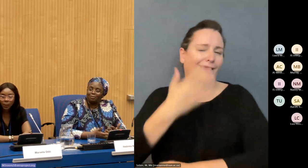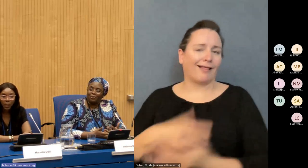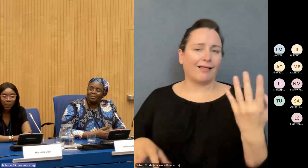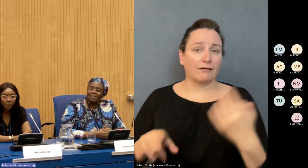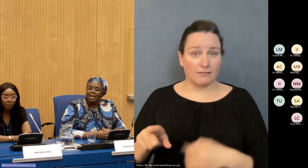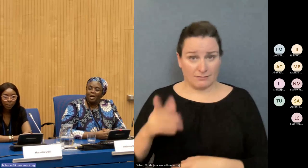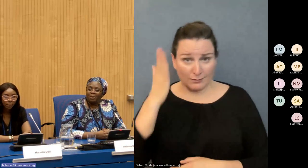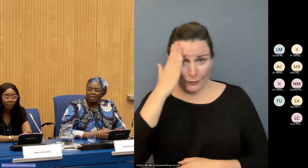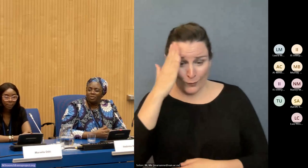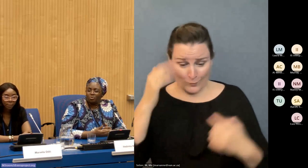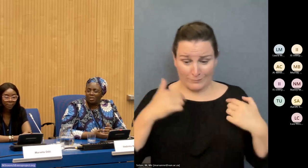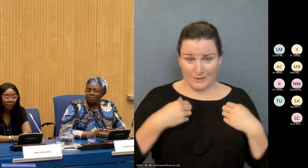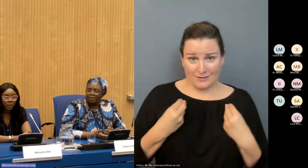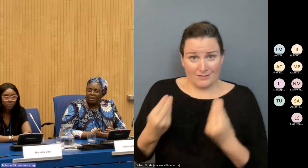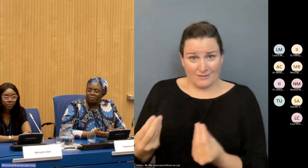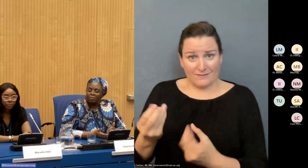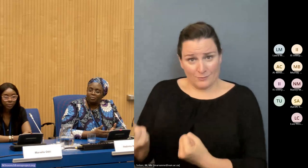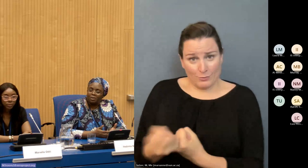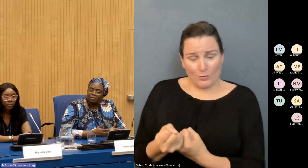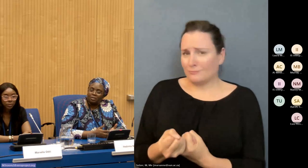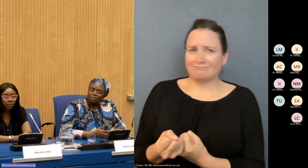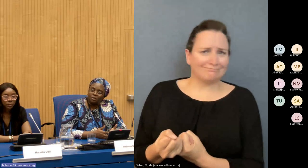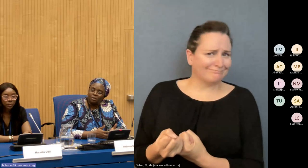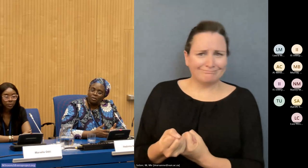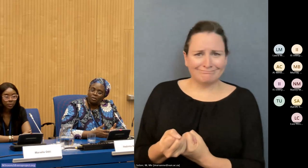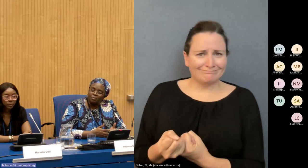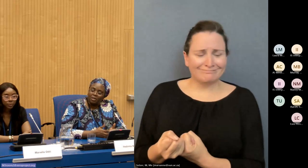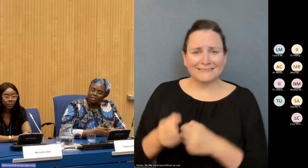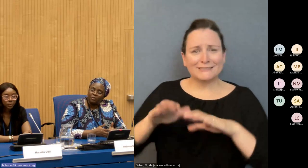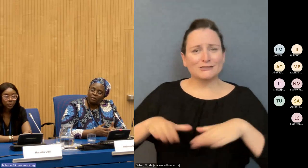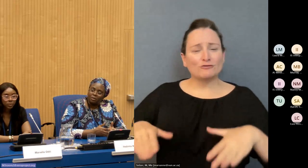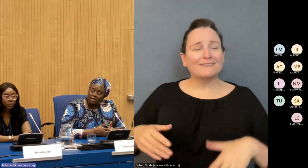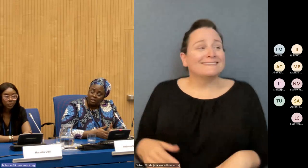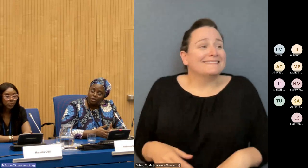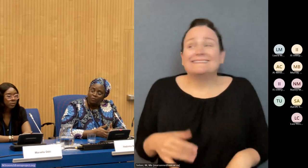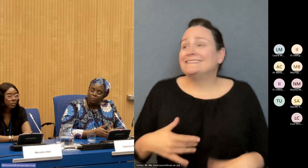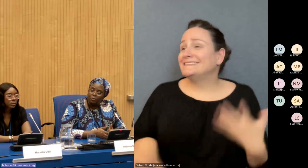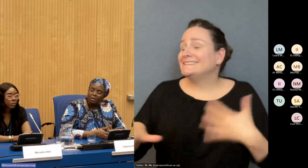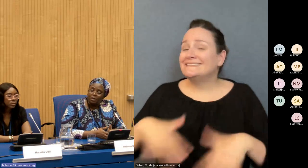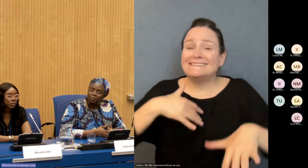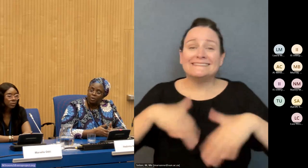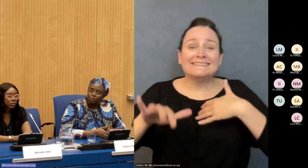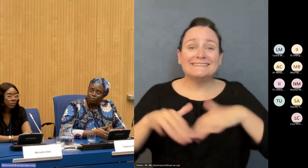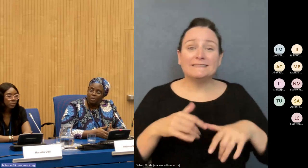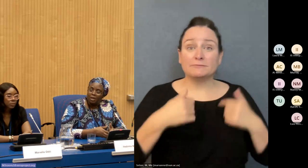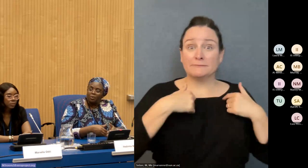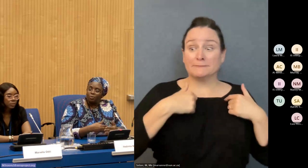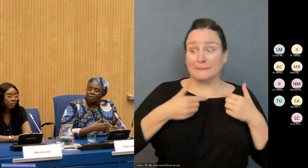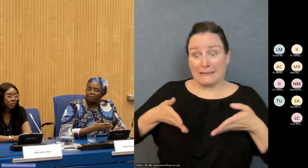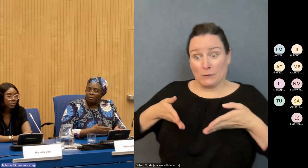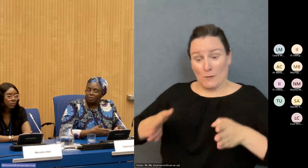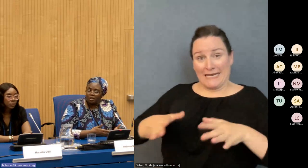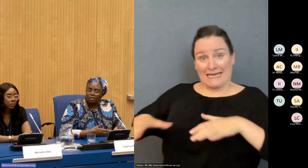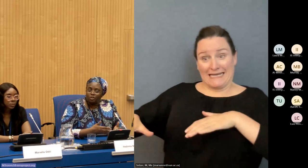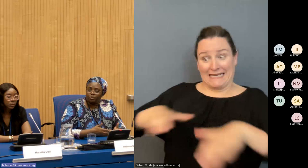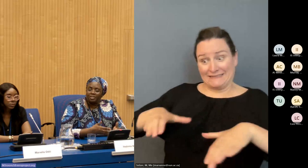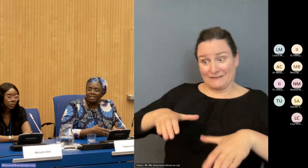support. It is really very important, because of the nature of the work we do working with children